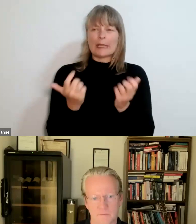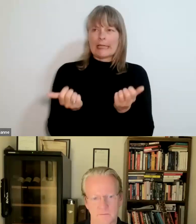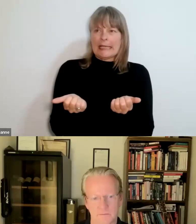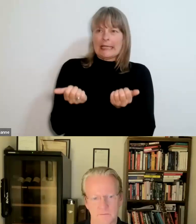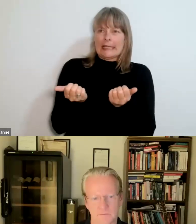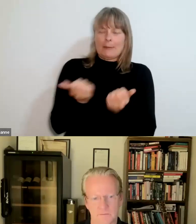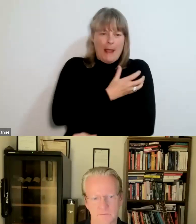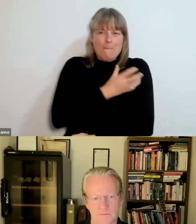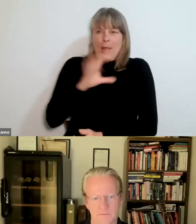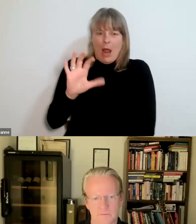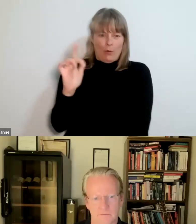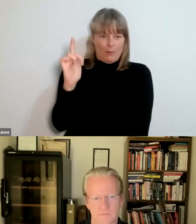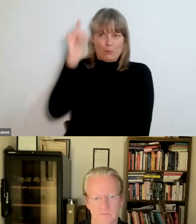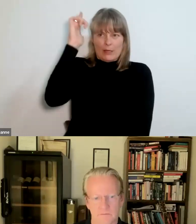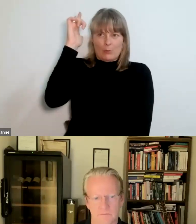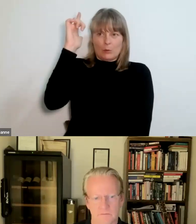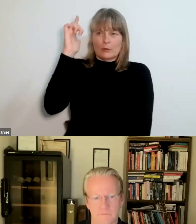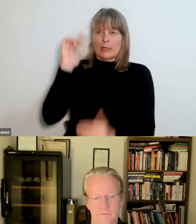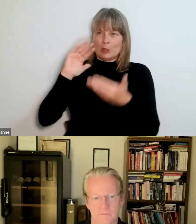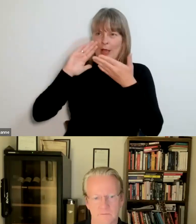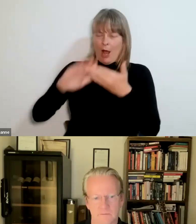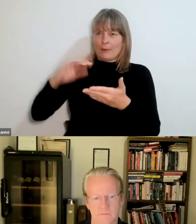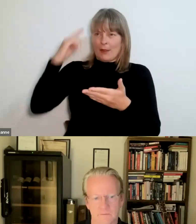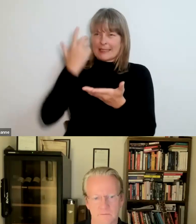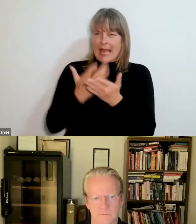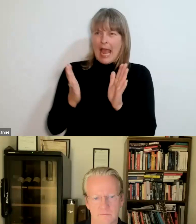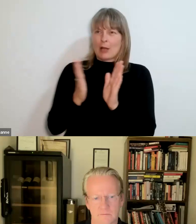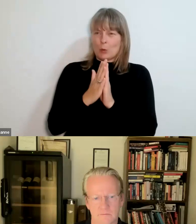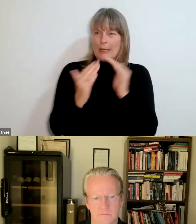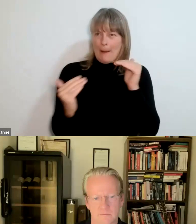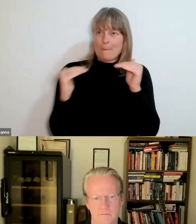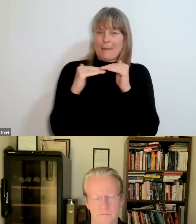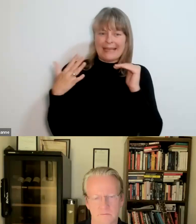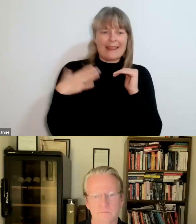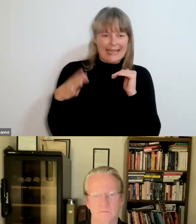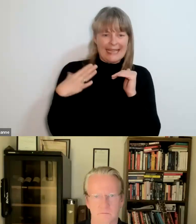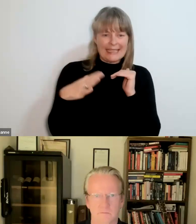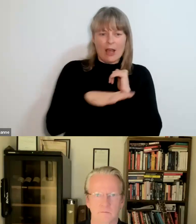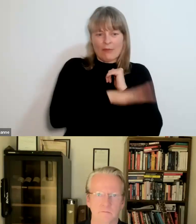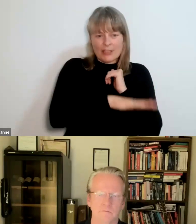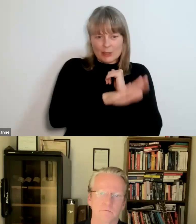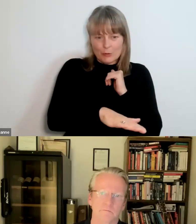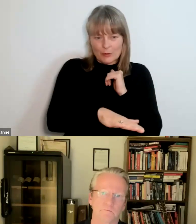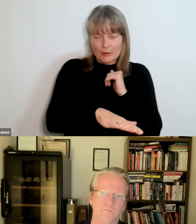the needs of the children. Because they are it, they are it for the children.